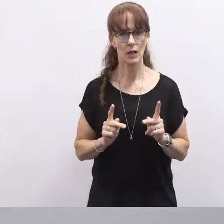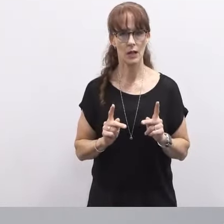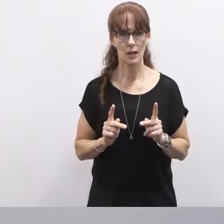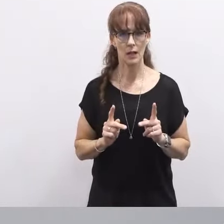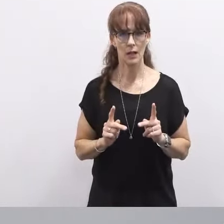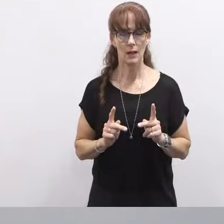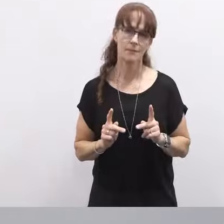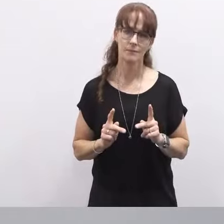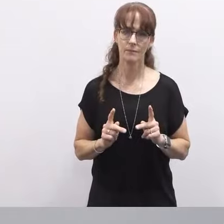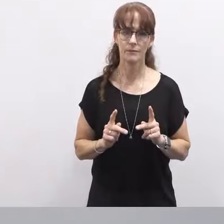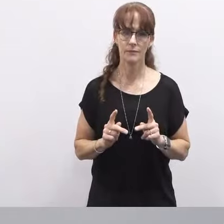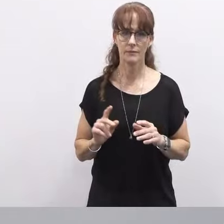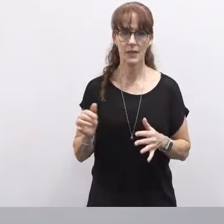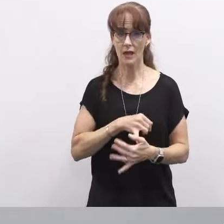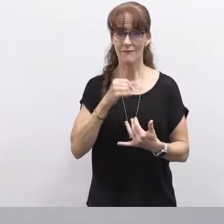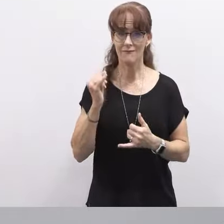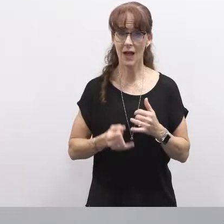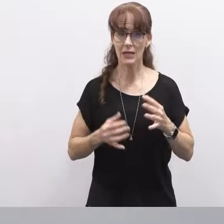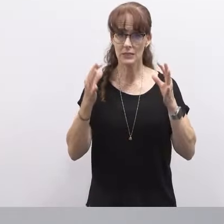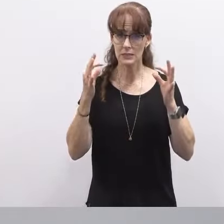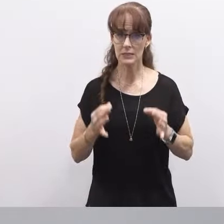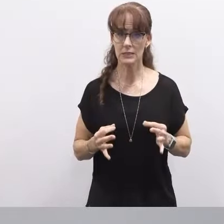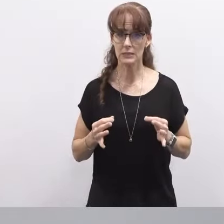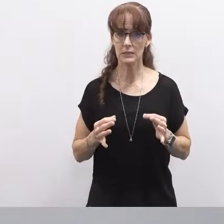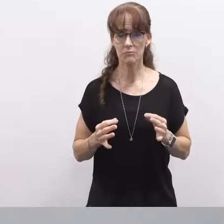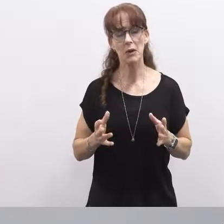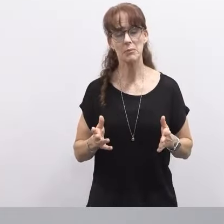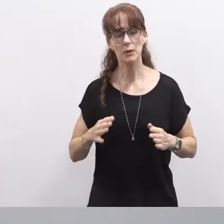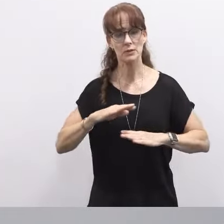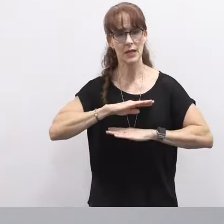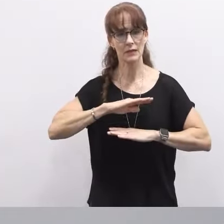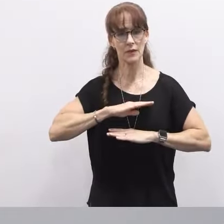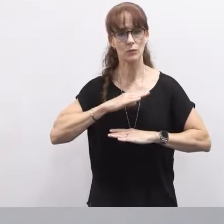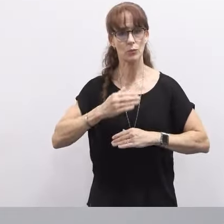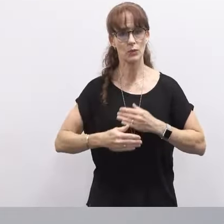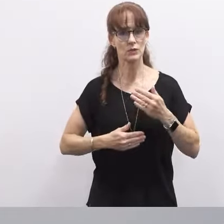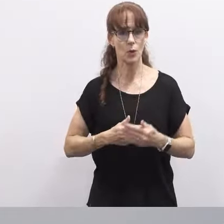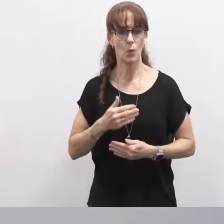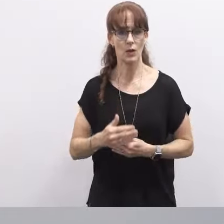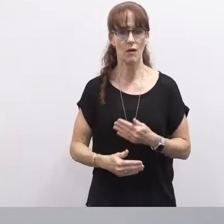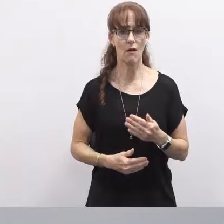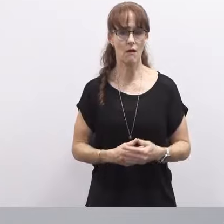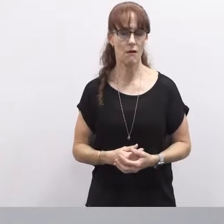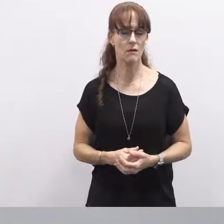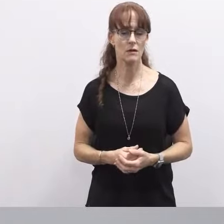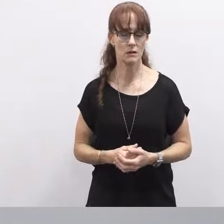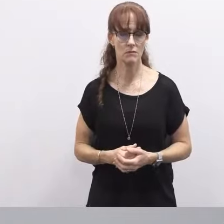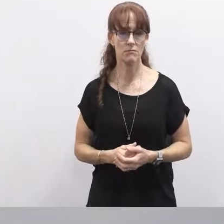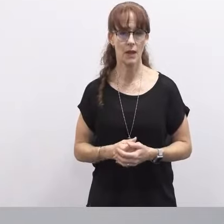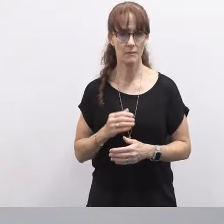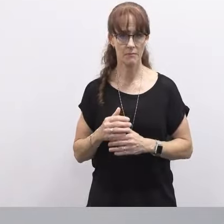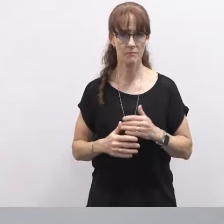while they haven't made final decisions are pretty satisfied with what's going on. And so I'm comforted by that.